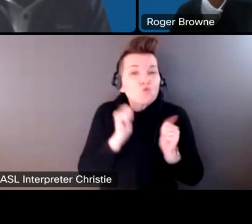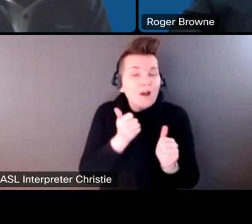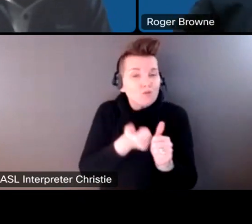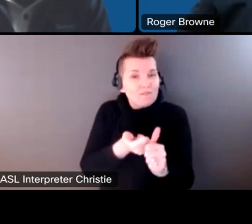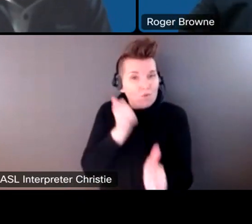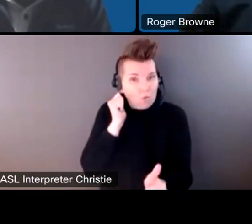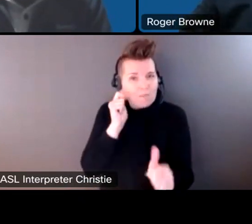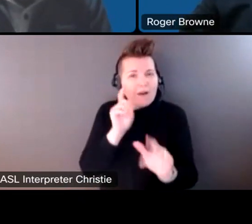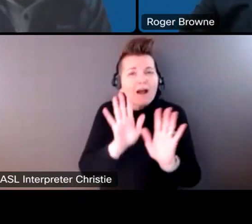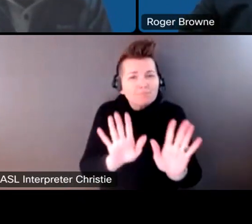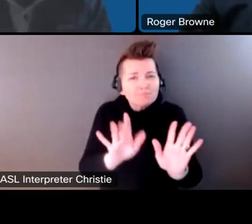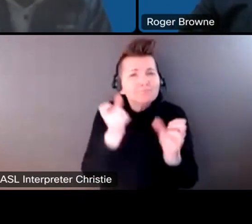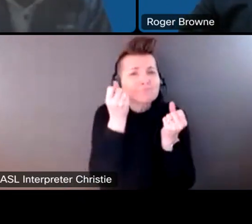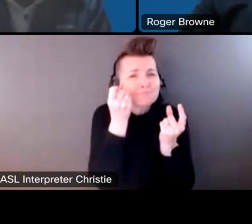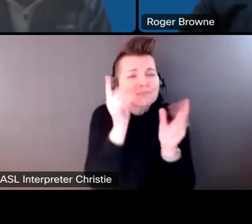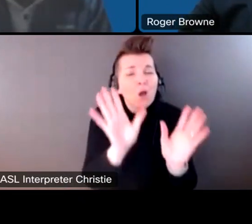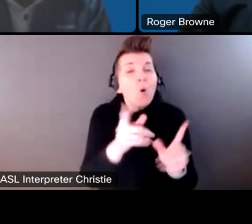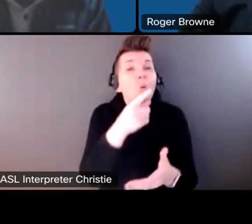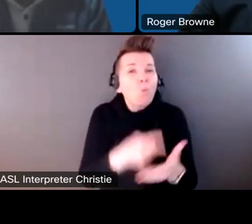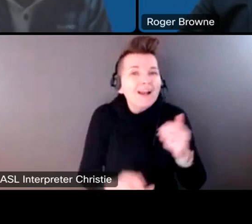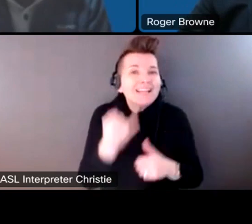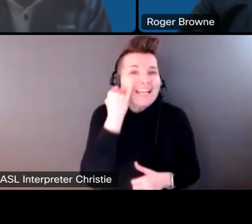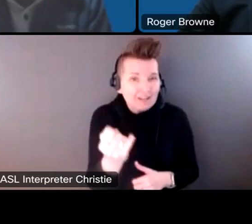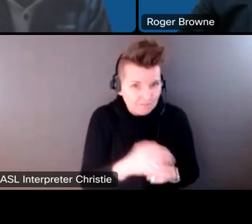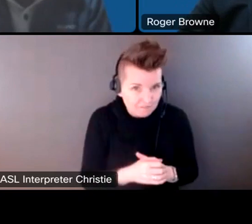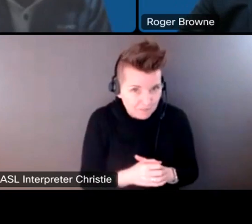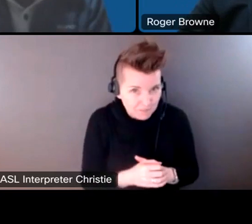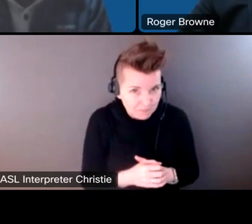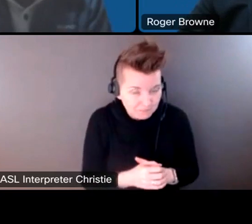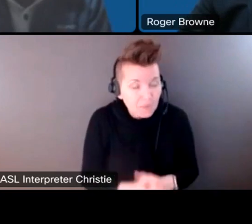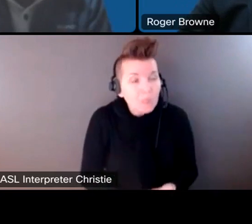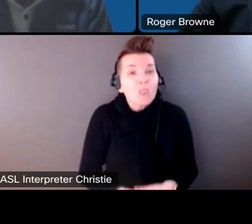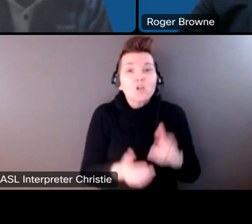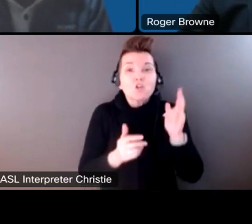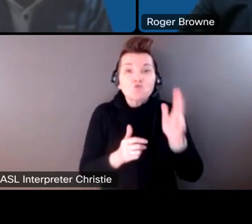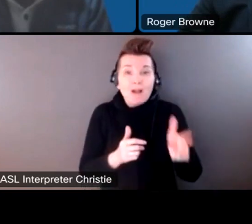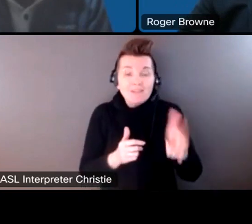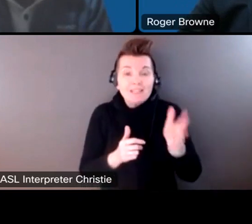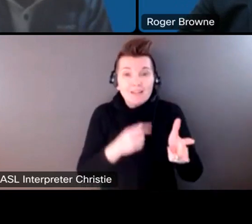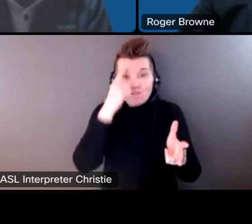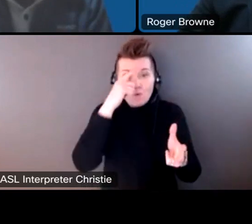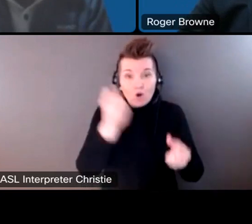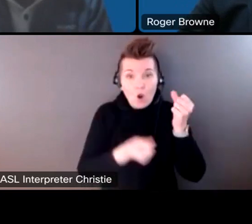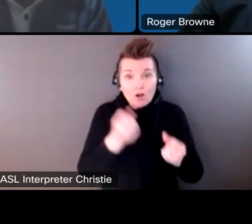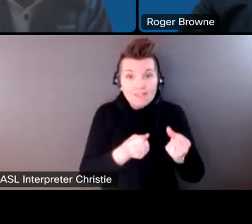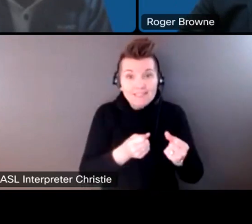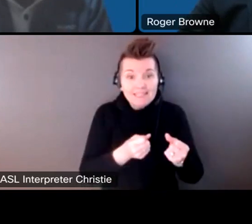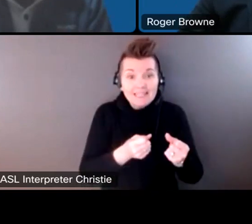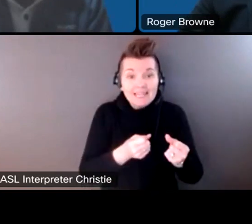What if we said we will not close the driving lane for cars unless we absolutely have no choice. You'd laugh.